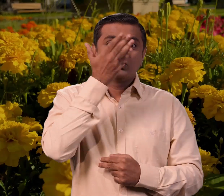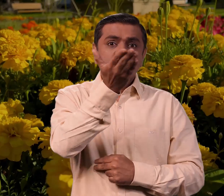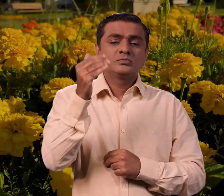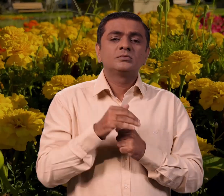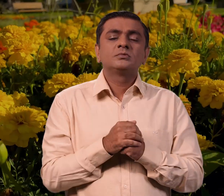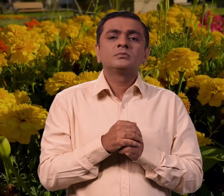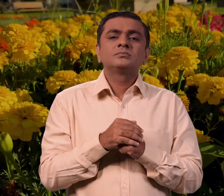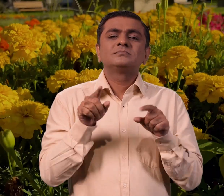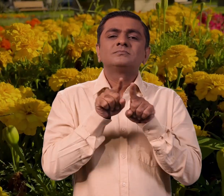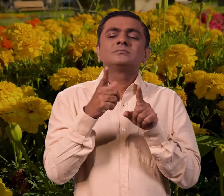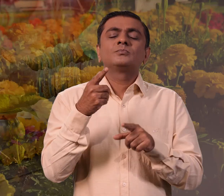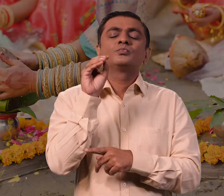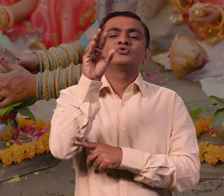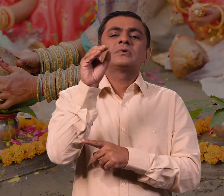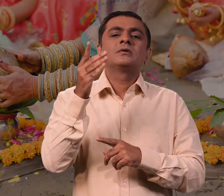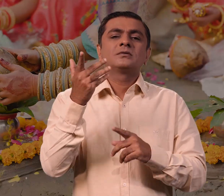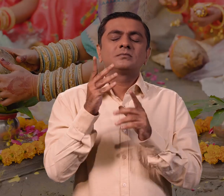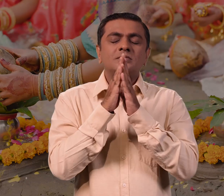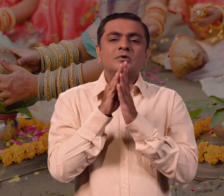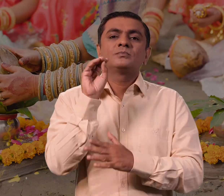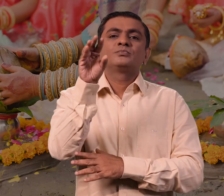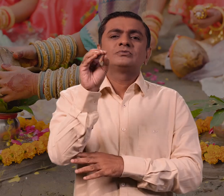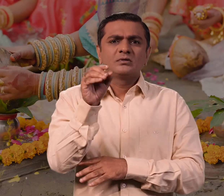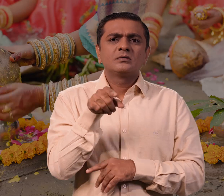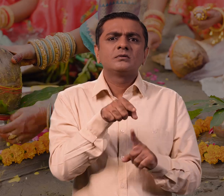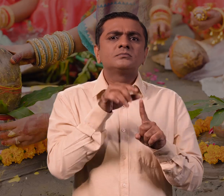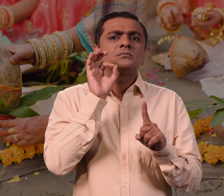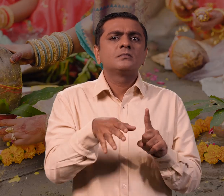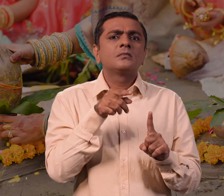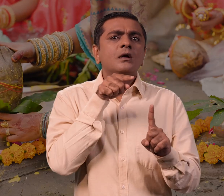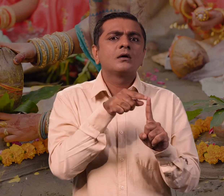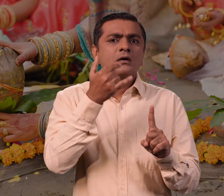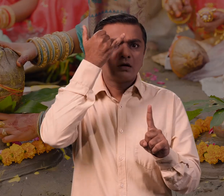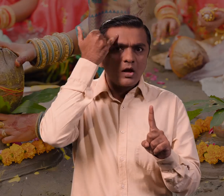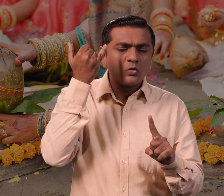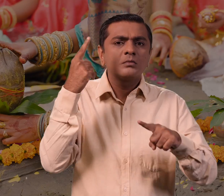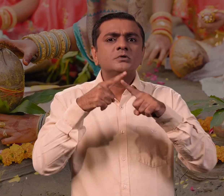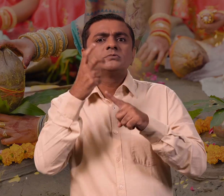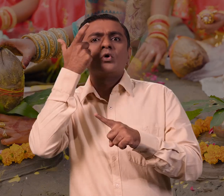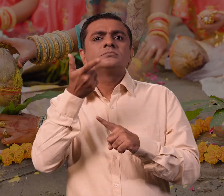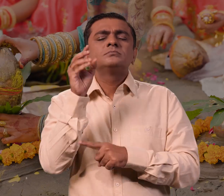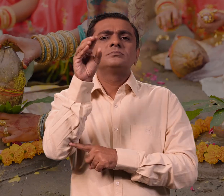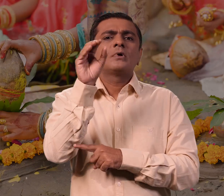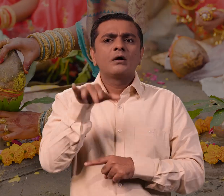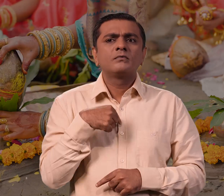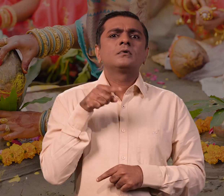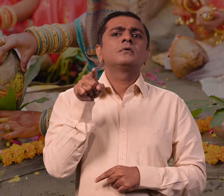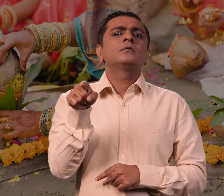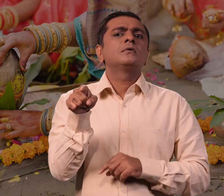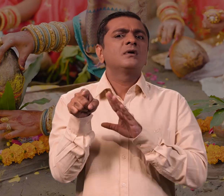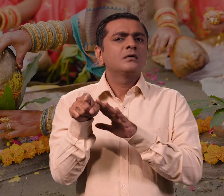This orange and yellow flower is often used as offerings to Gods during rituals.